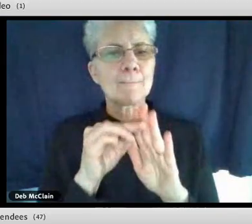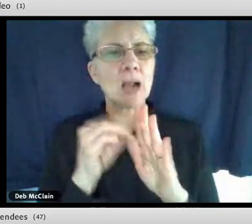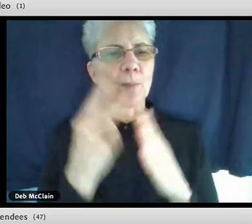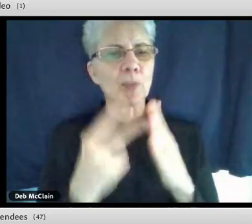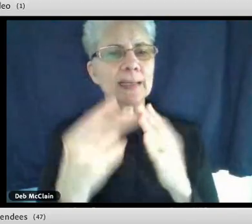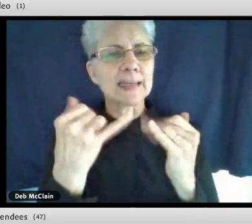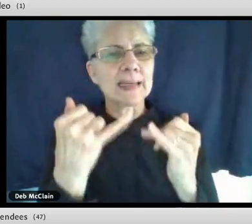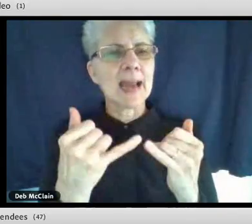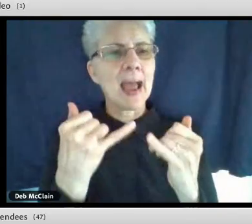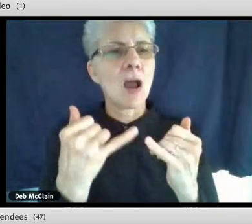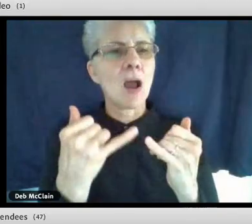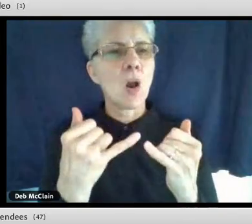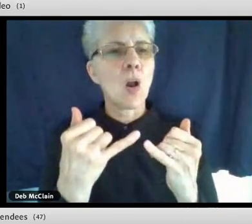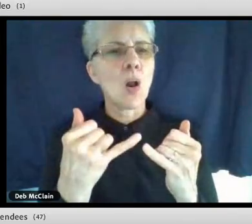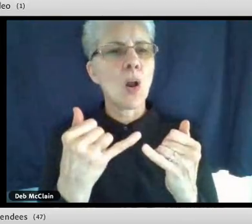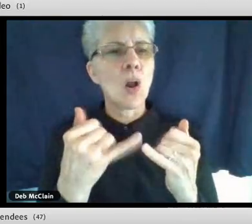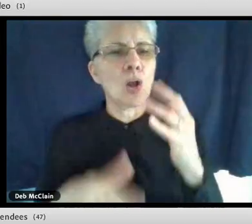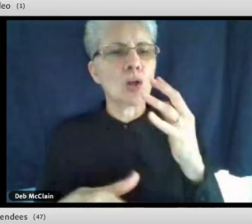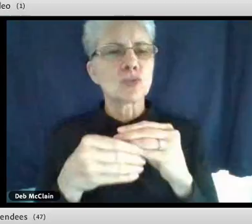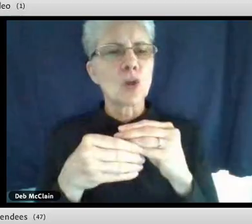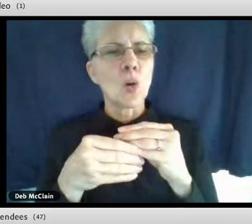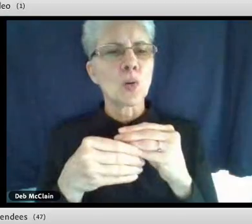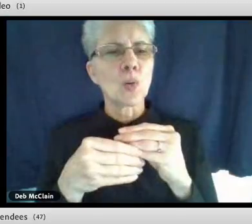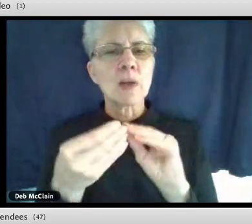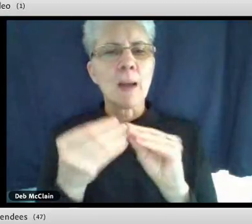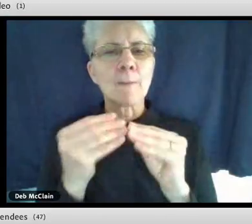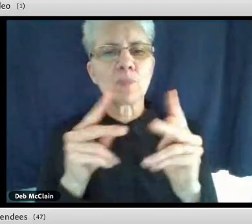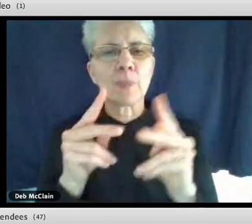and they have predicted that the total number of people that are, you know,